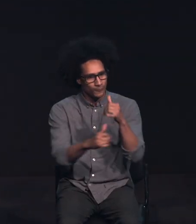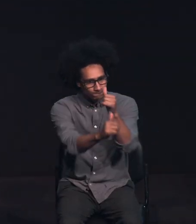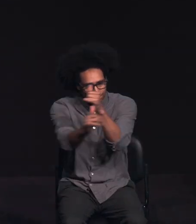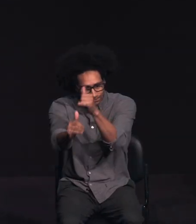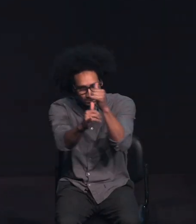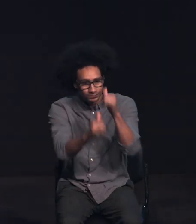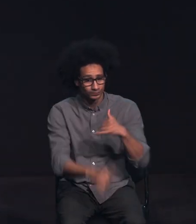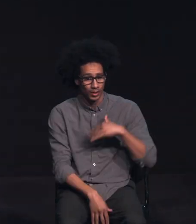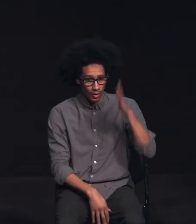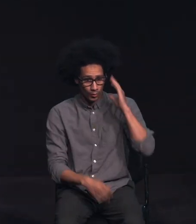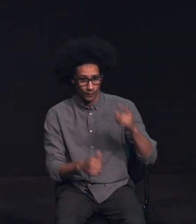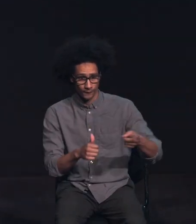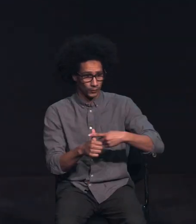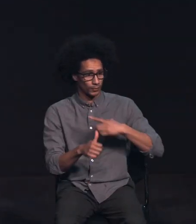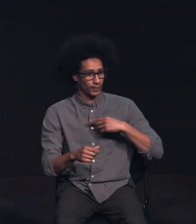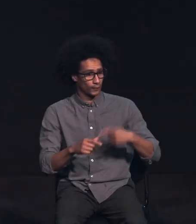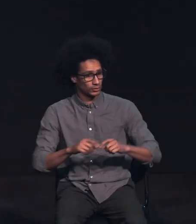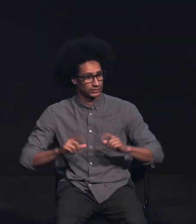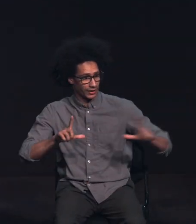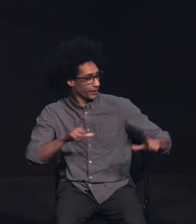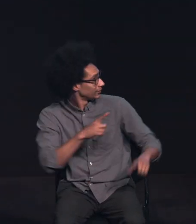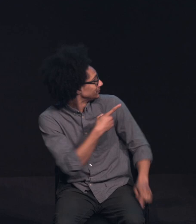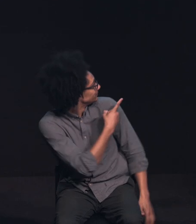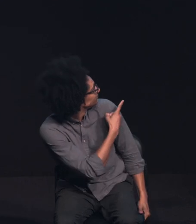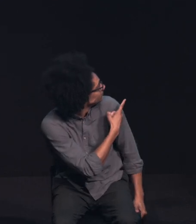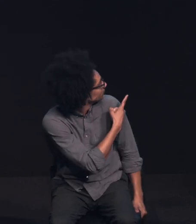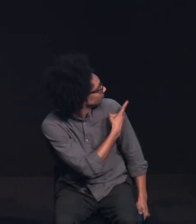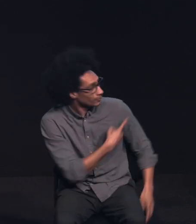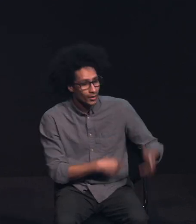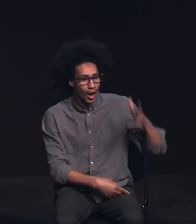As you can see, I too am going to talk about Brownies' Books.